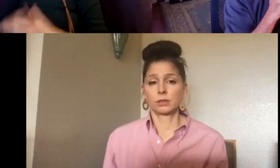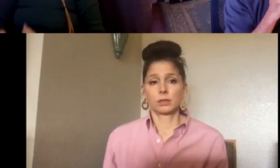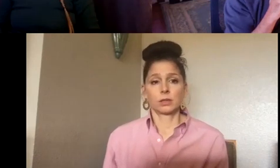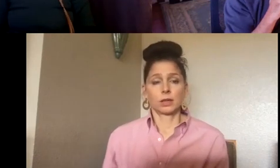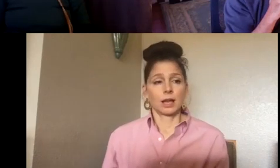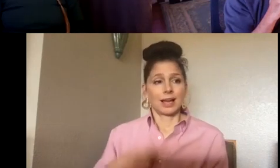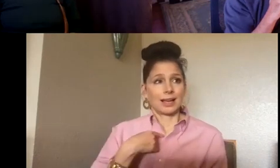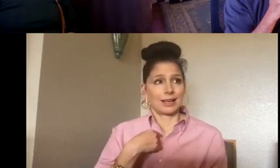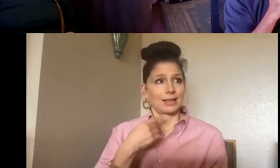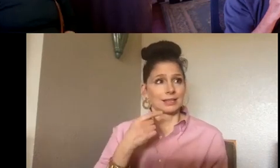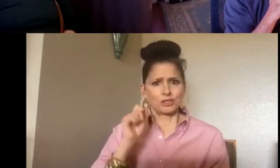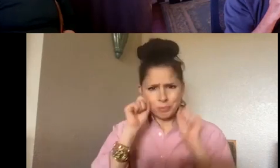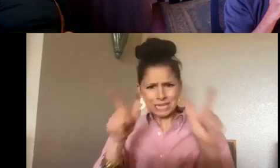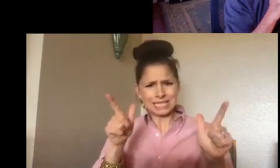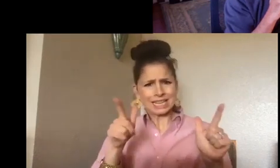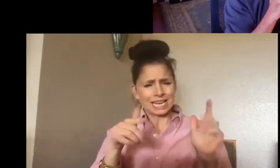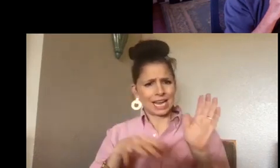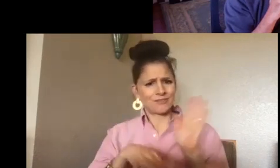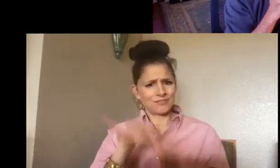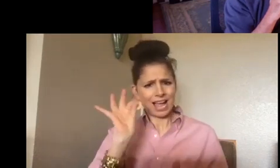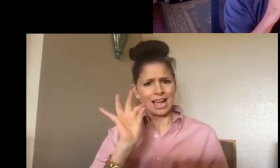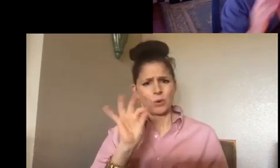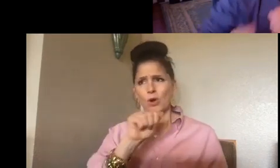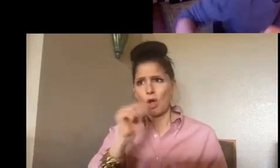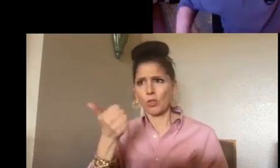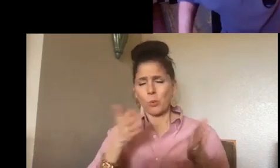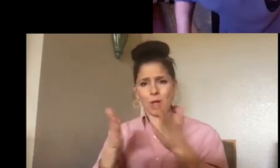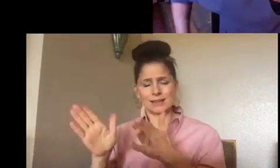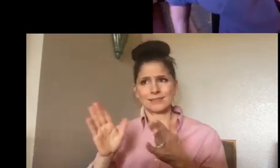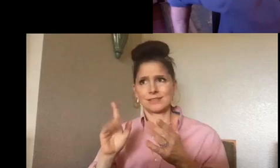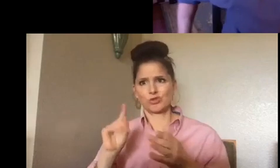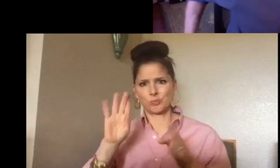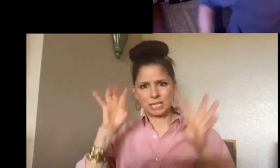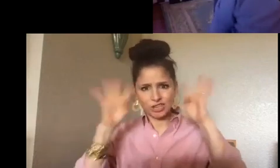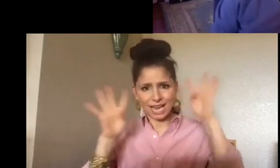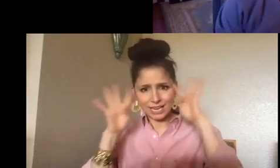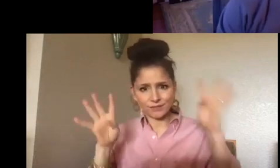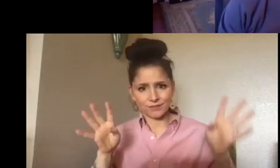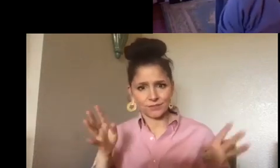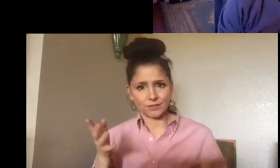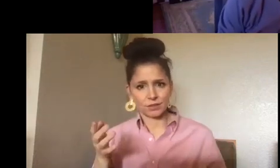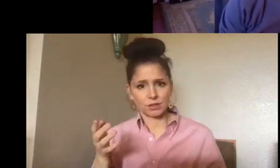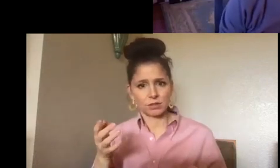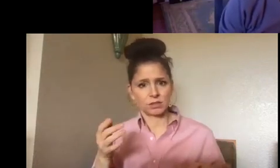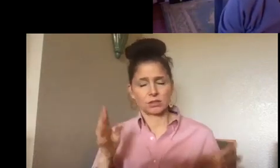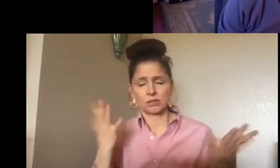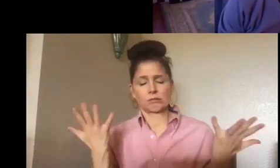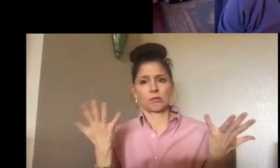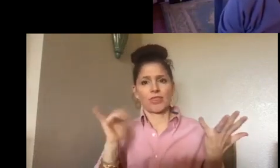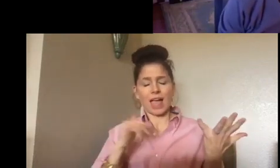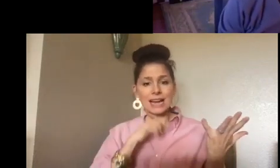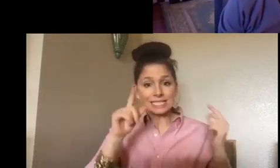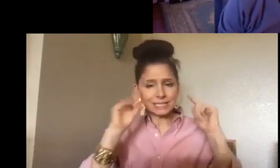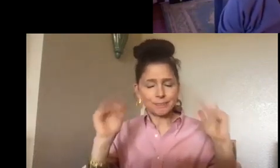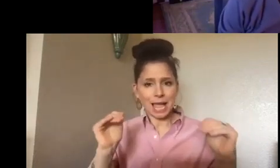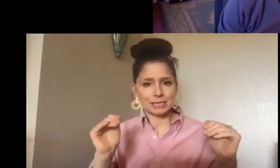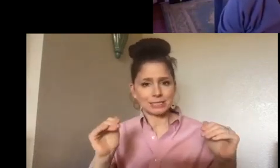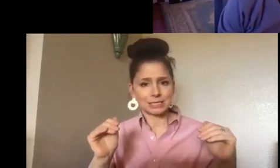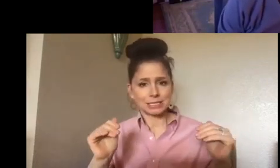SHOSHANNAH - I've surprisingly found other ways to be creative, in ways that I didn't expect.